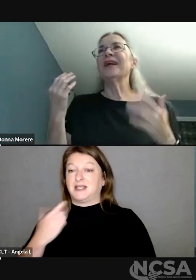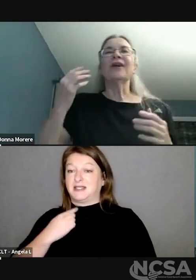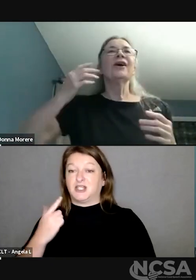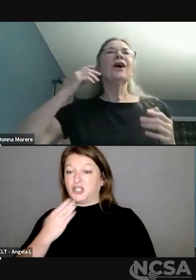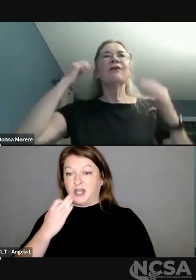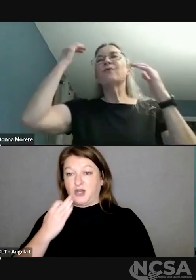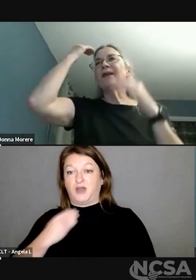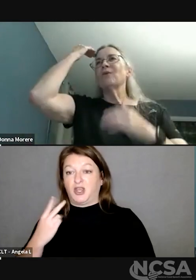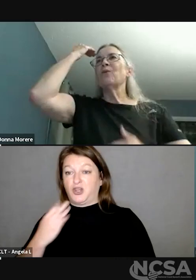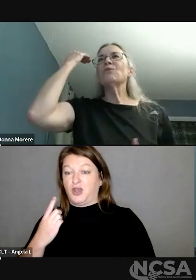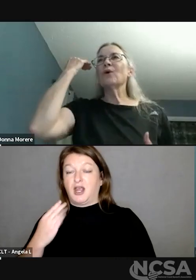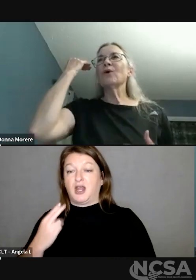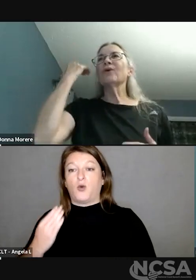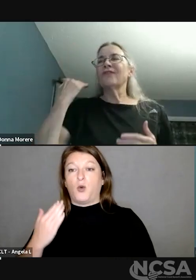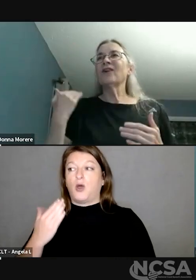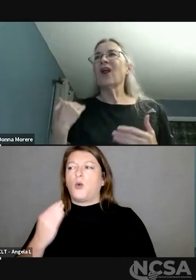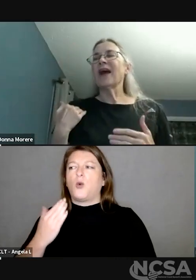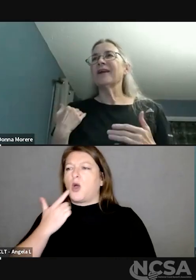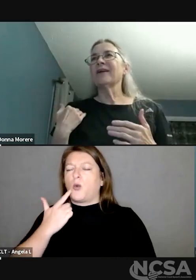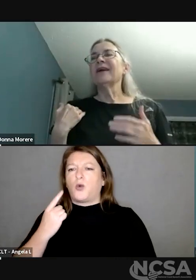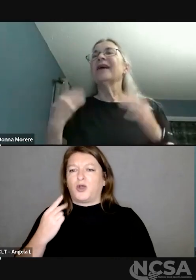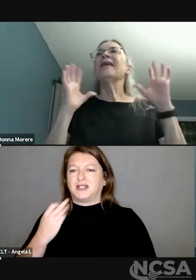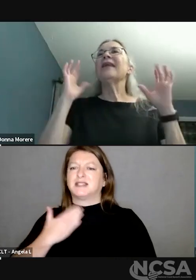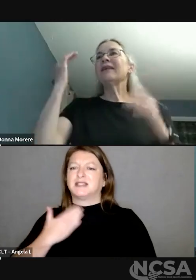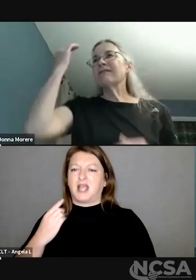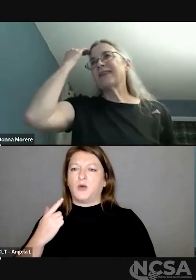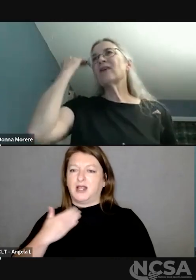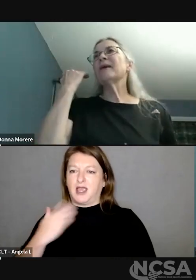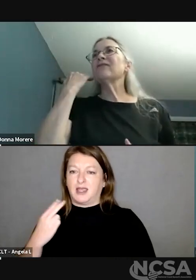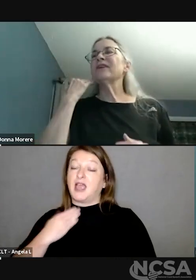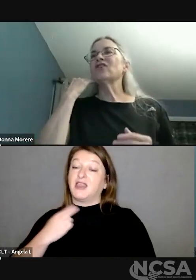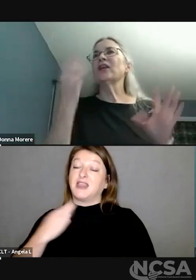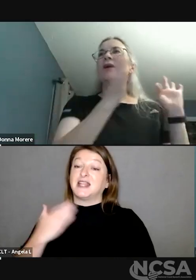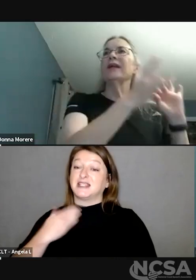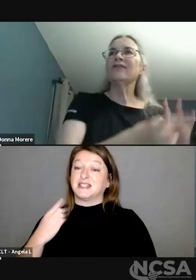of what words sound like. And that sound based dictionary is